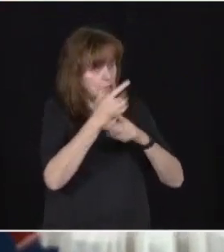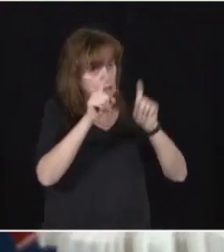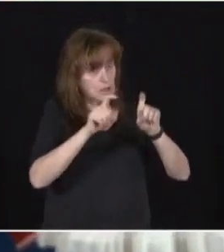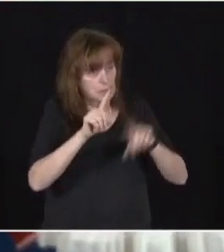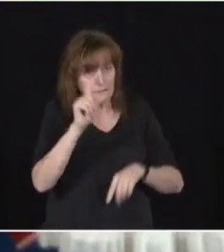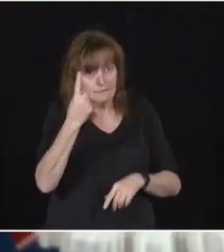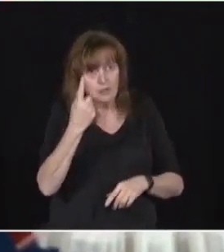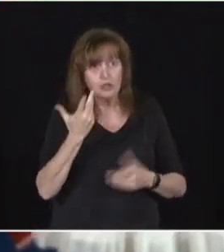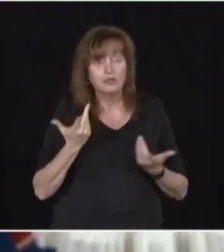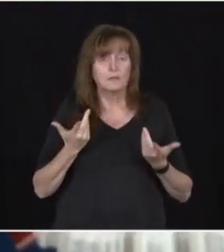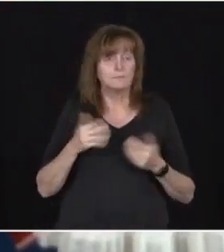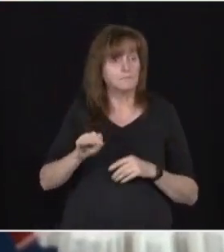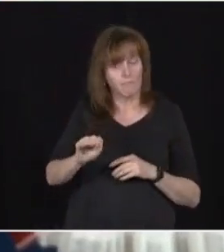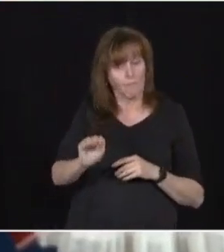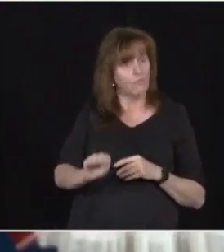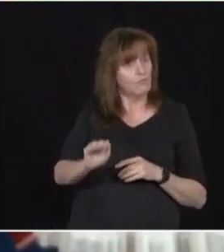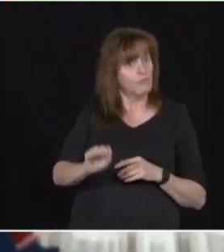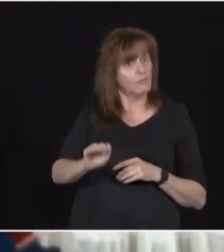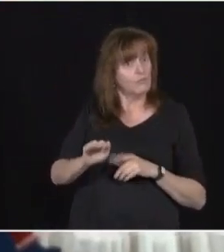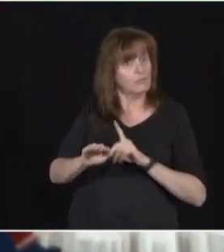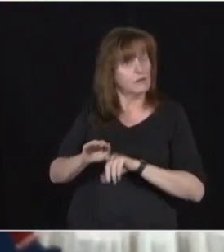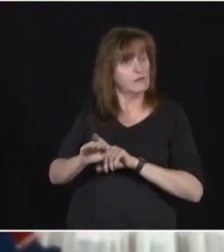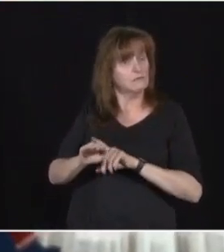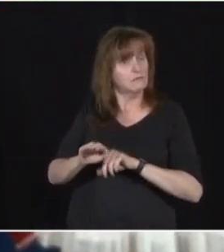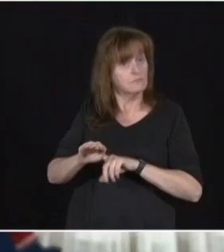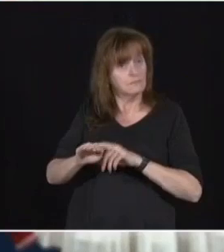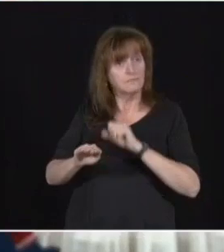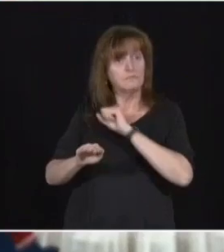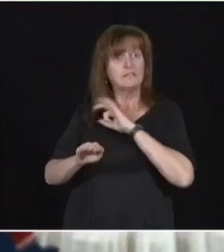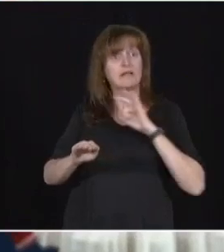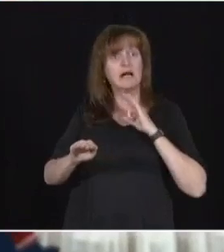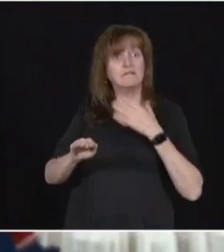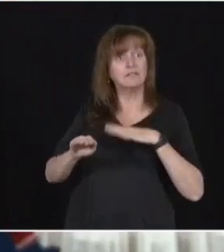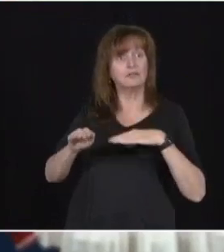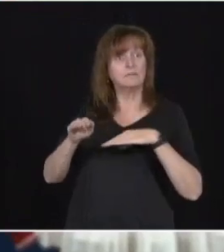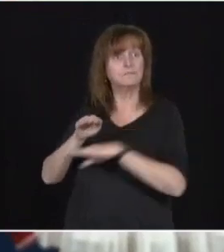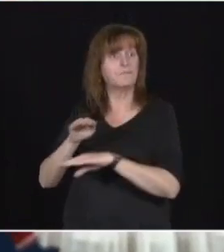No one is able to enter these centers. There are strict strength